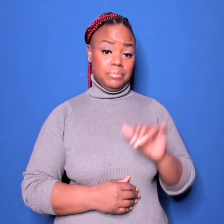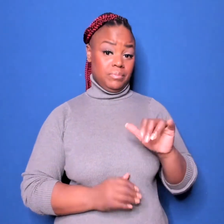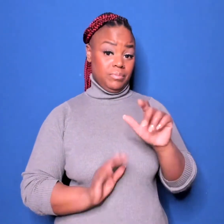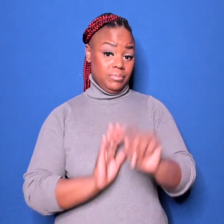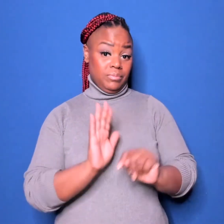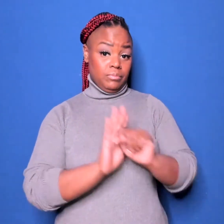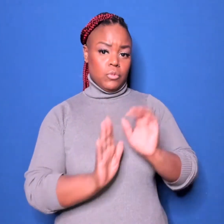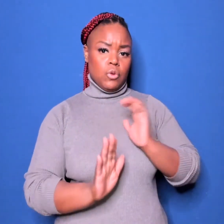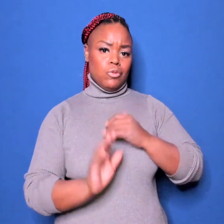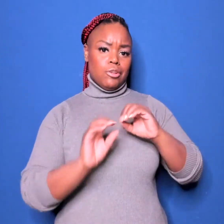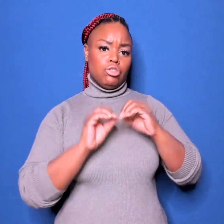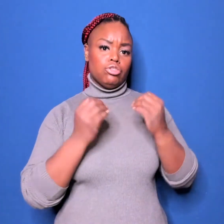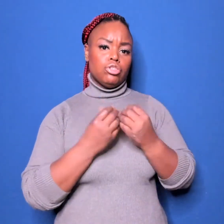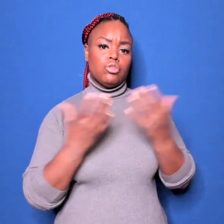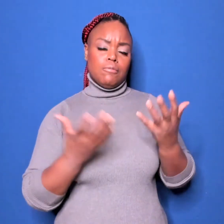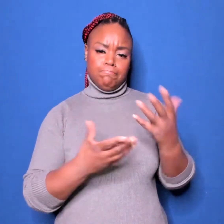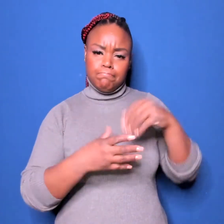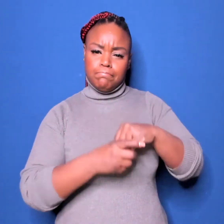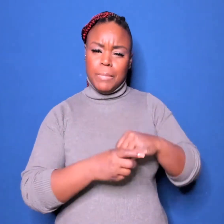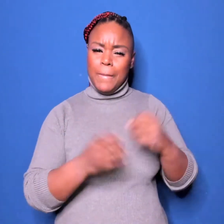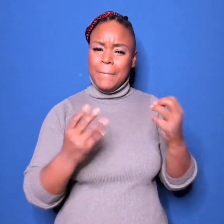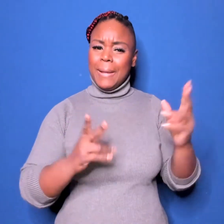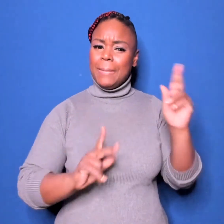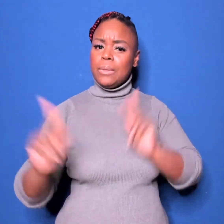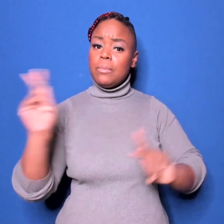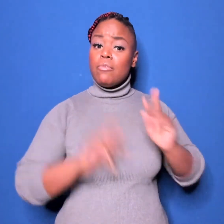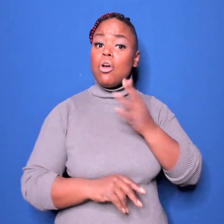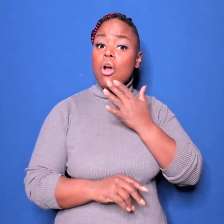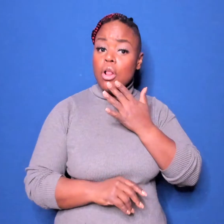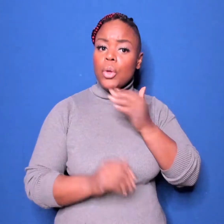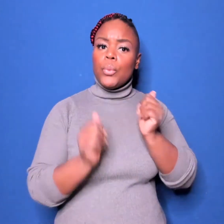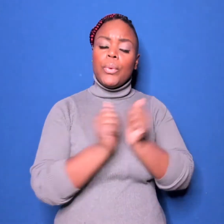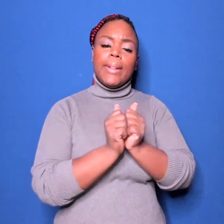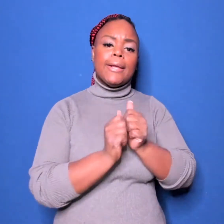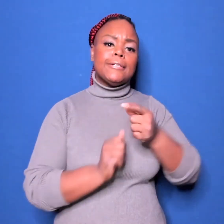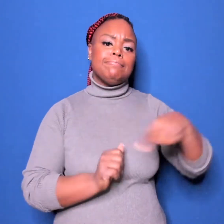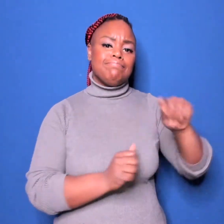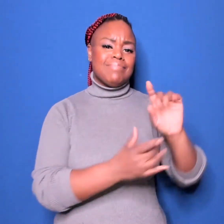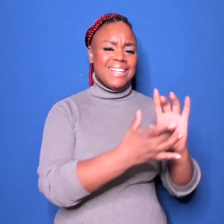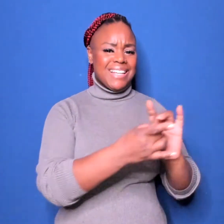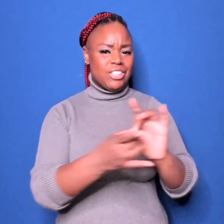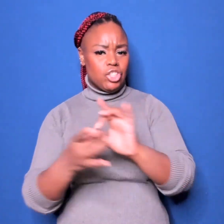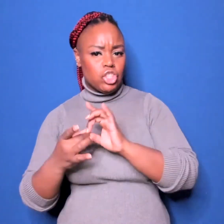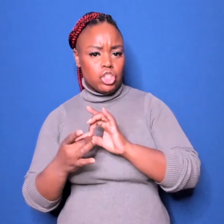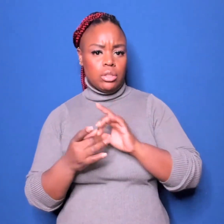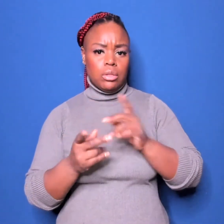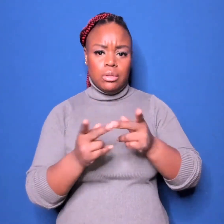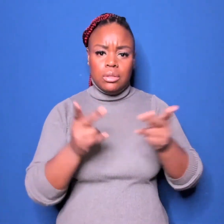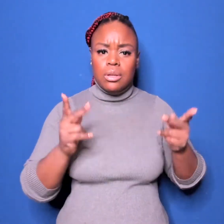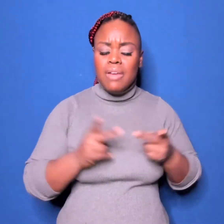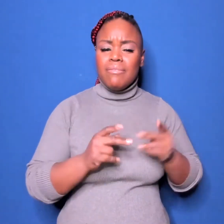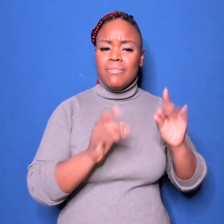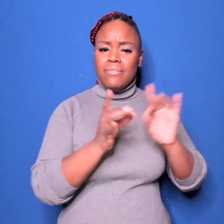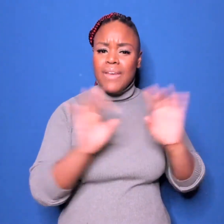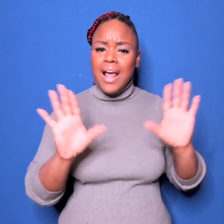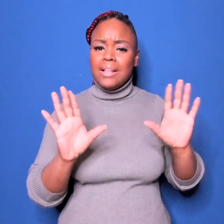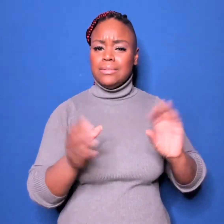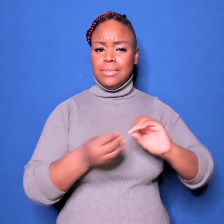At the time, our organization included many people of color with intimate connections to genocidal violence,